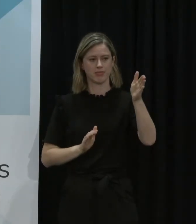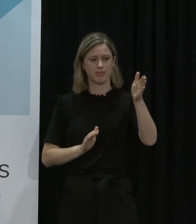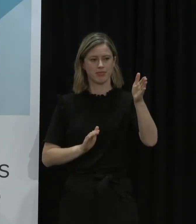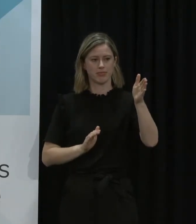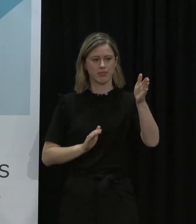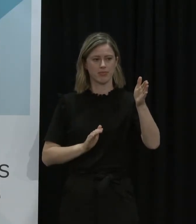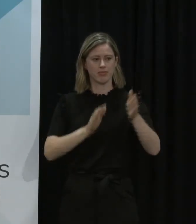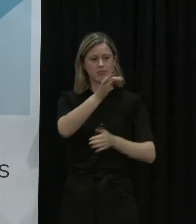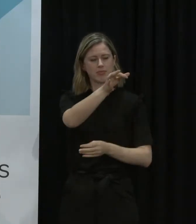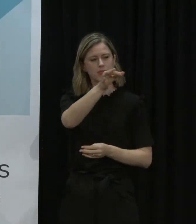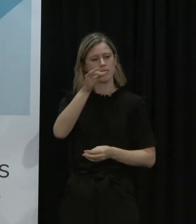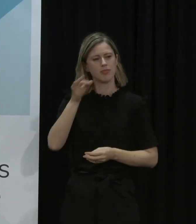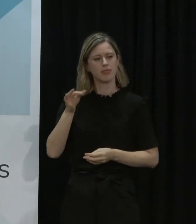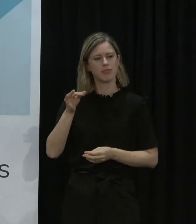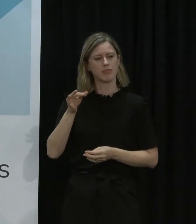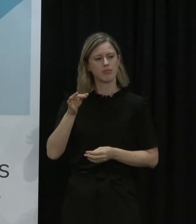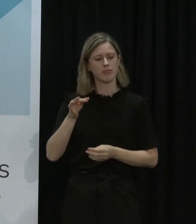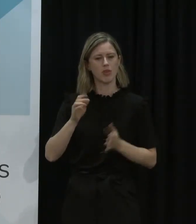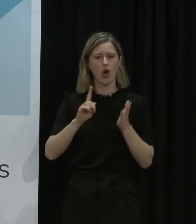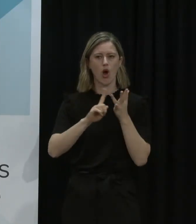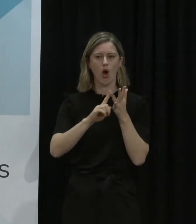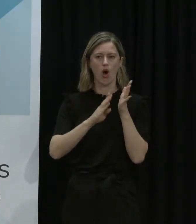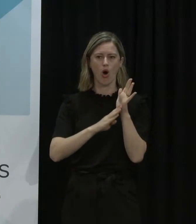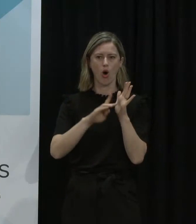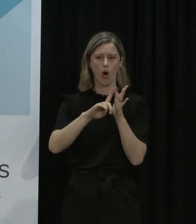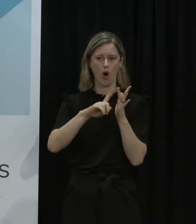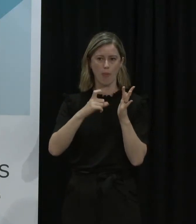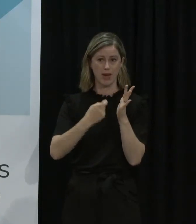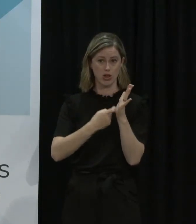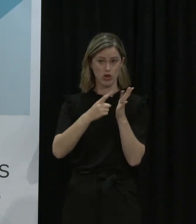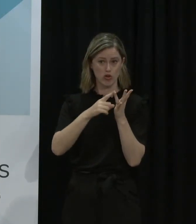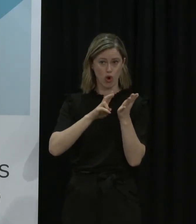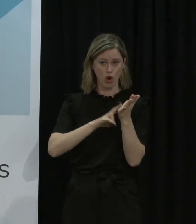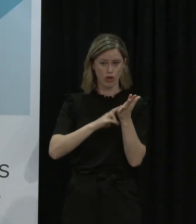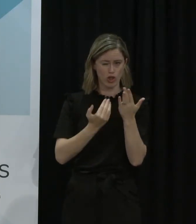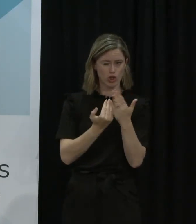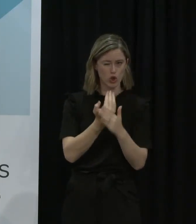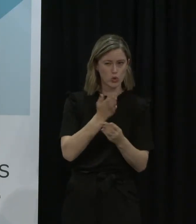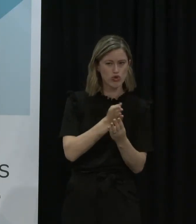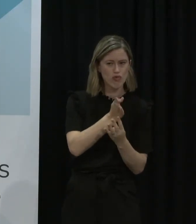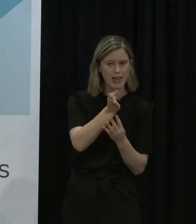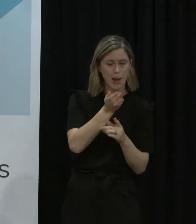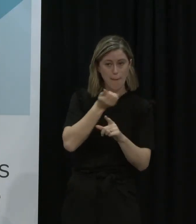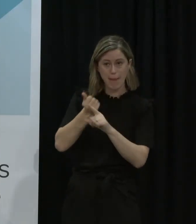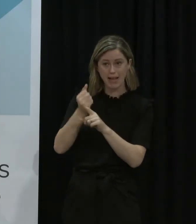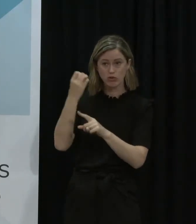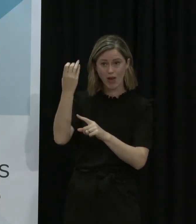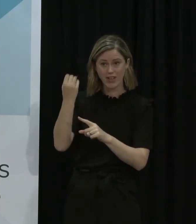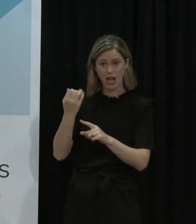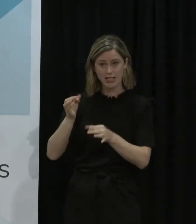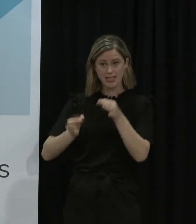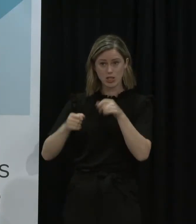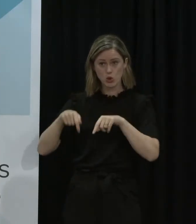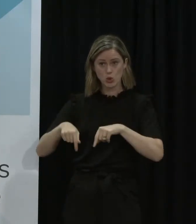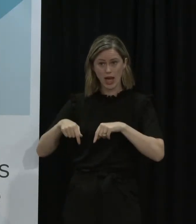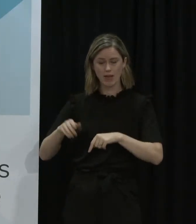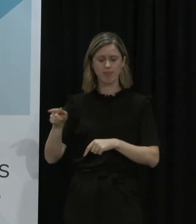see this new variant emerge. O, yes. Sorry, in the front.